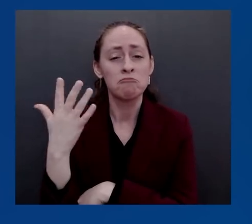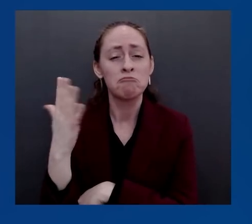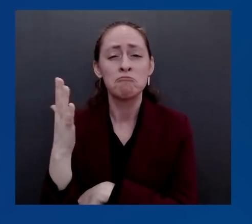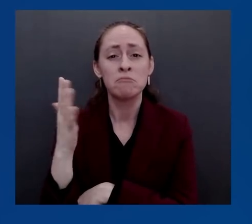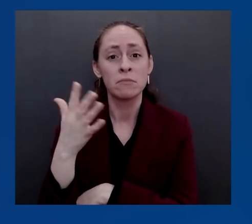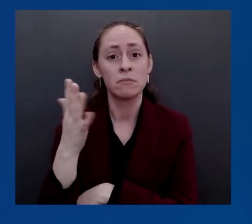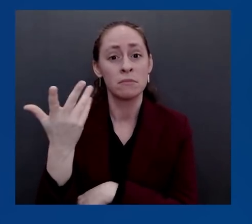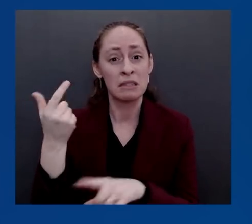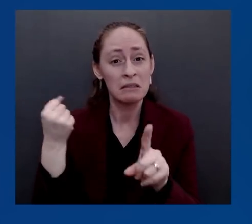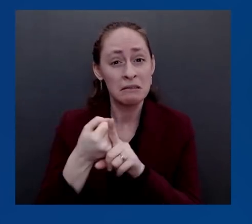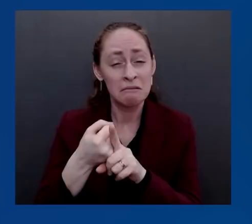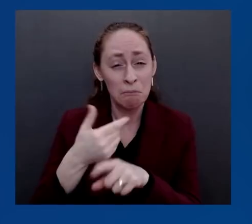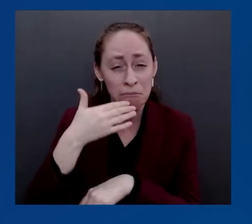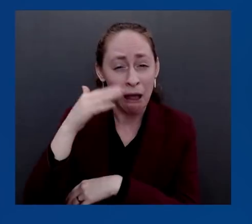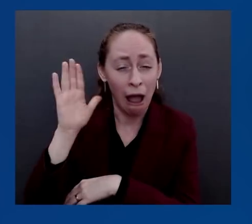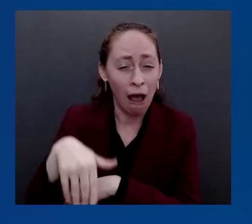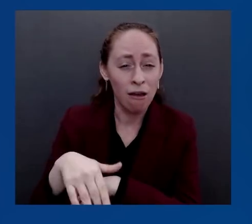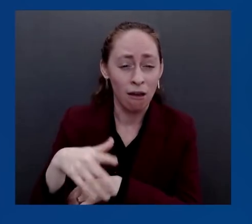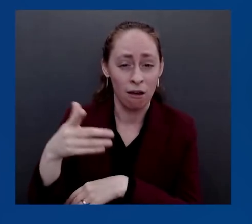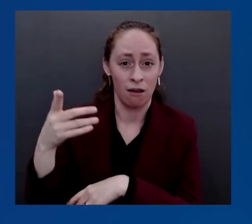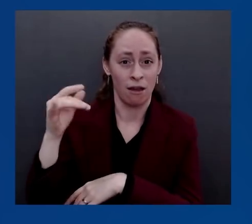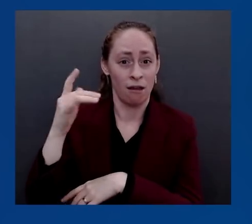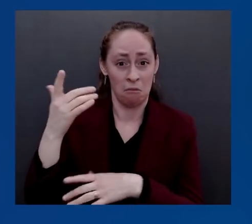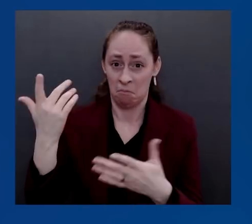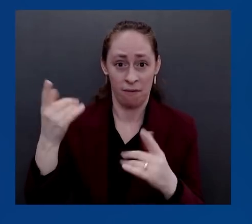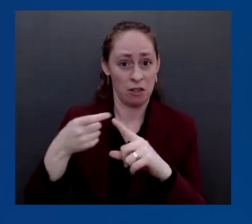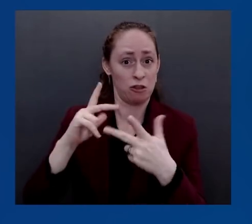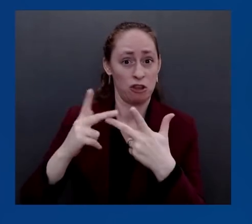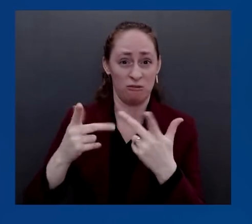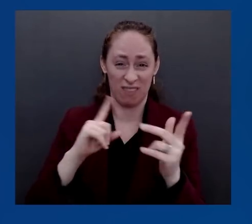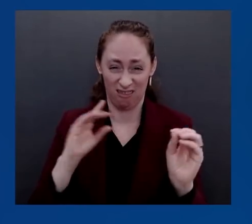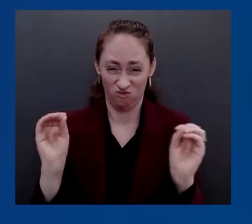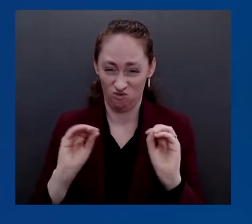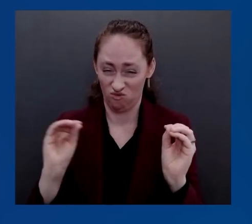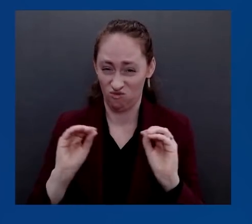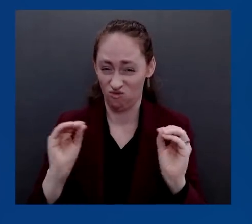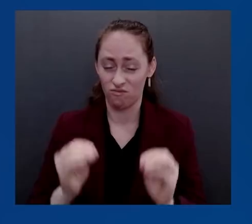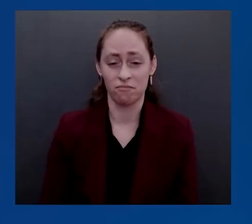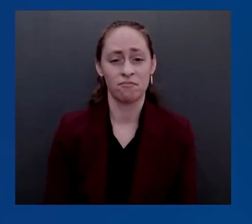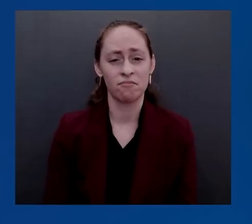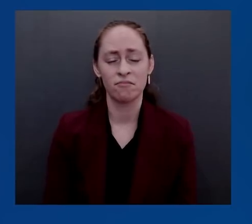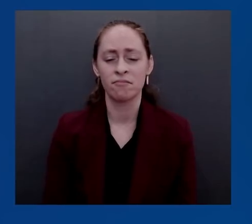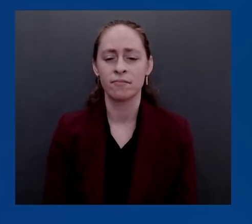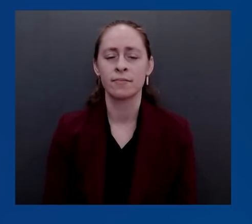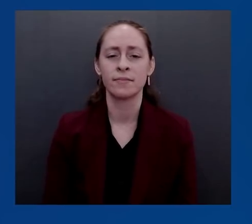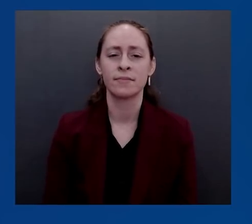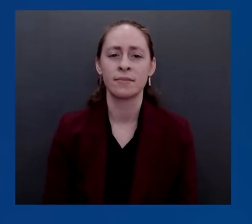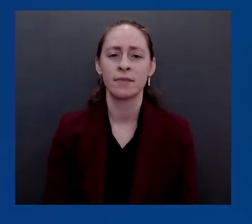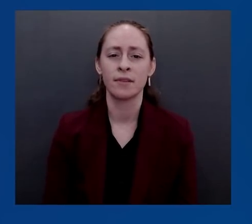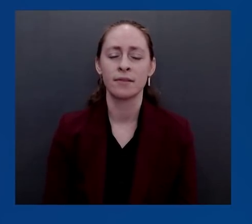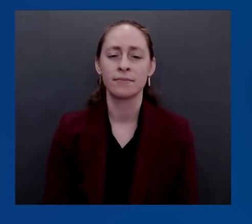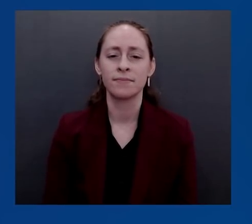So, let's go to the last summary slide. Next slide. The dynamics of COVID-19 outbreak,